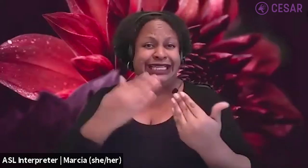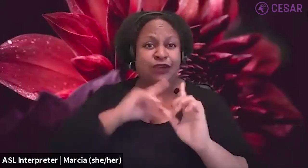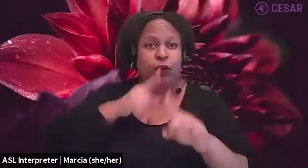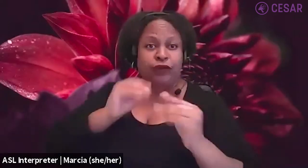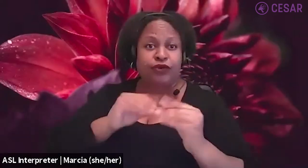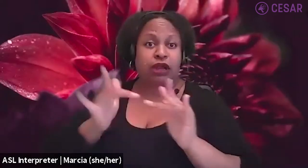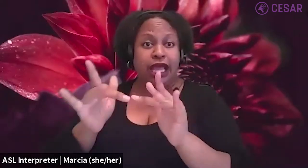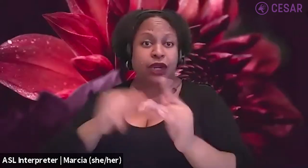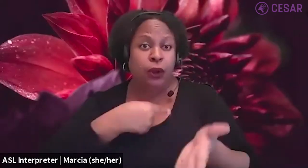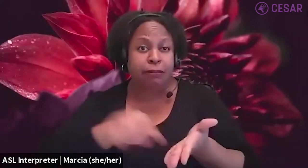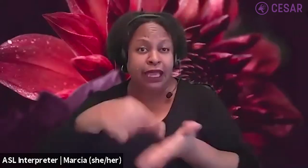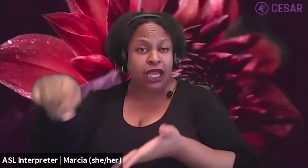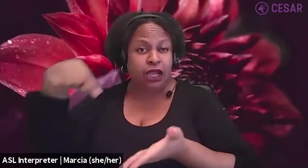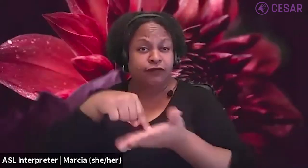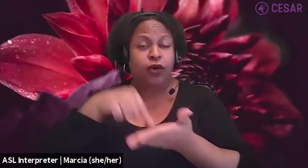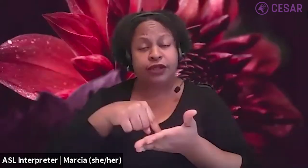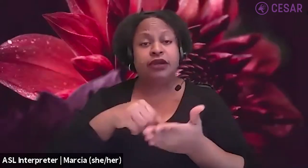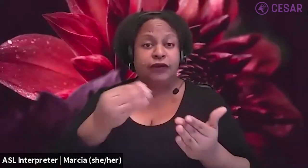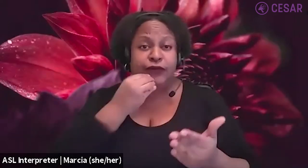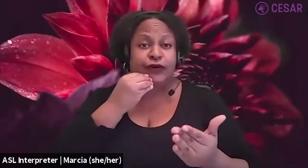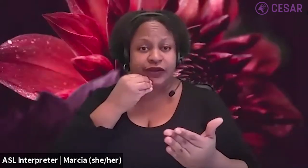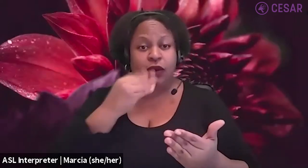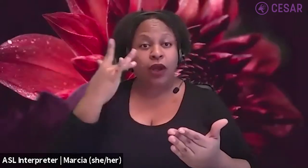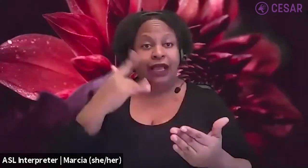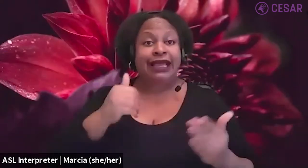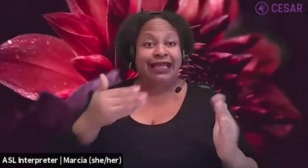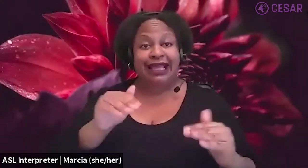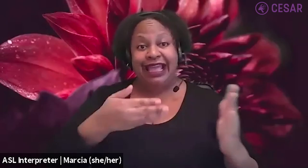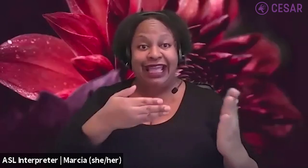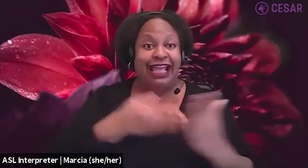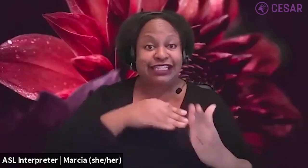necessities. Due to Anti-Black Racism black debt and limited loan forgiveness and or even